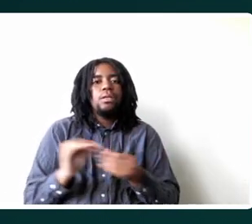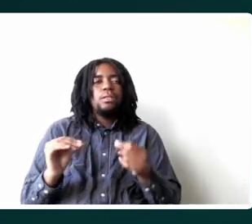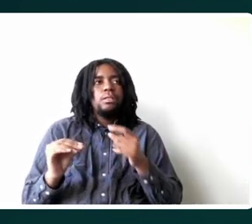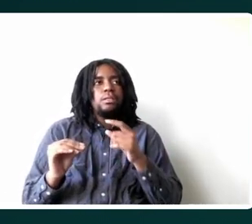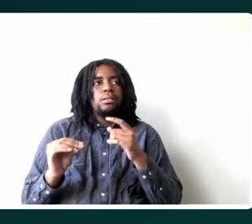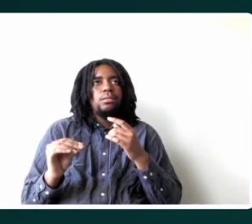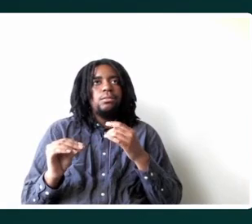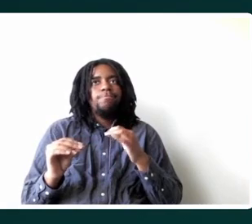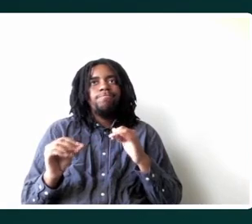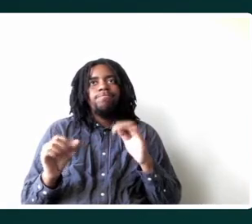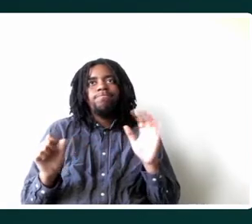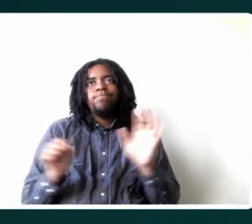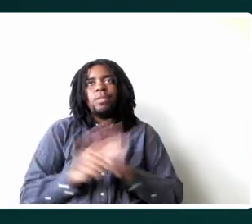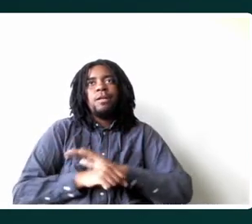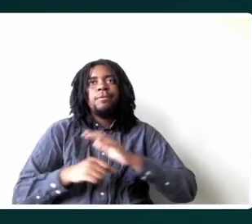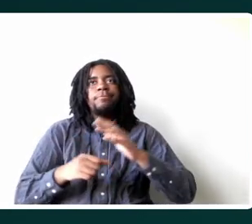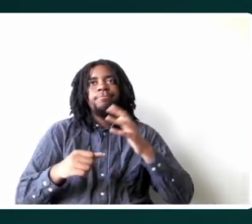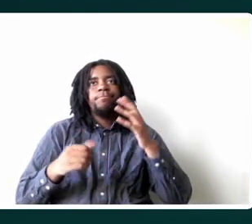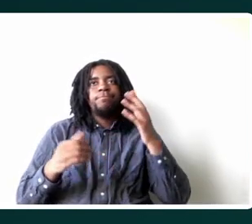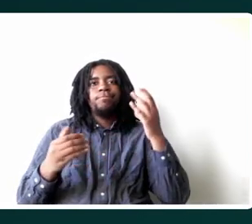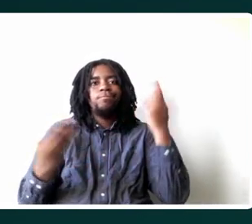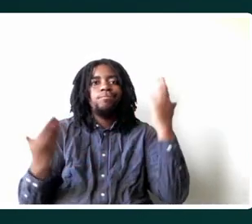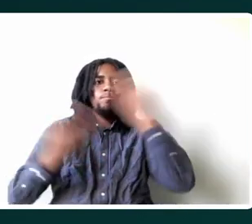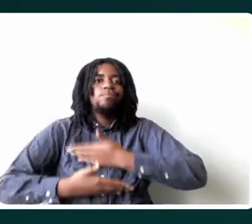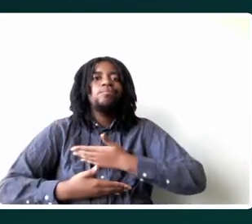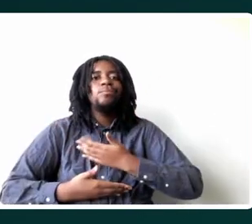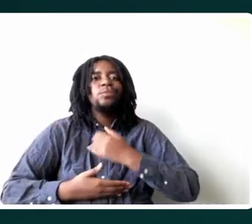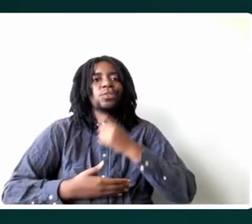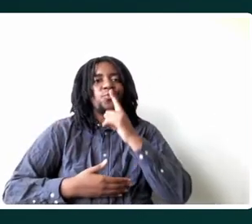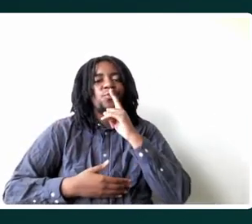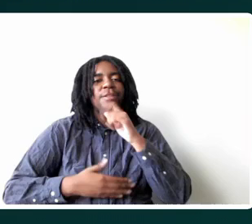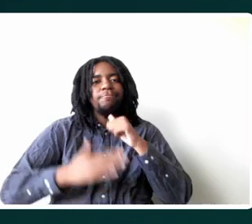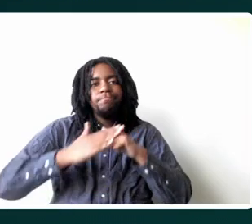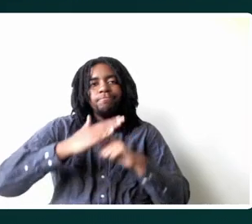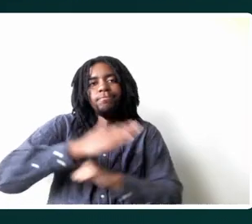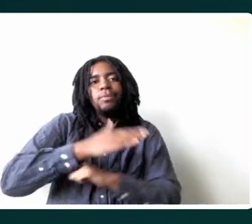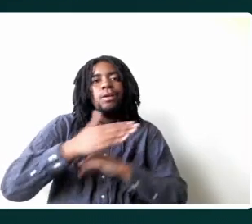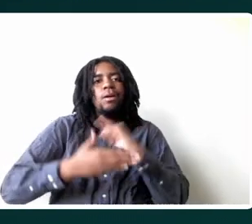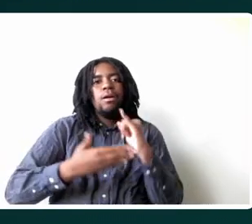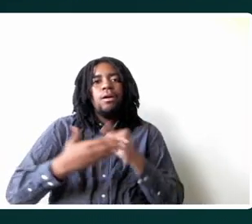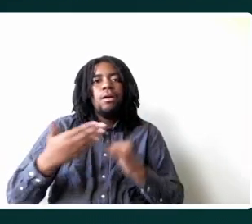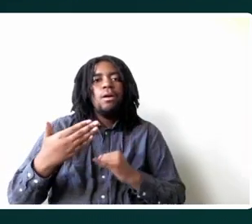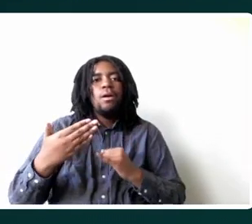but really foundational art educator in Washington named Thomas Hunster